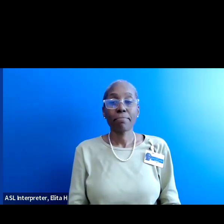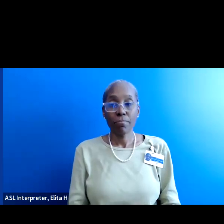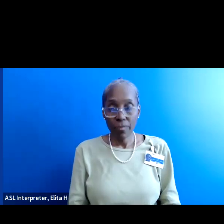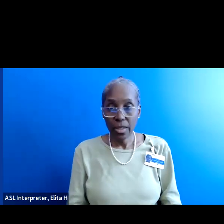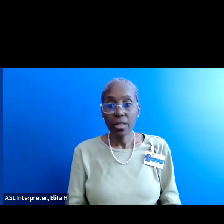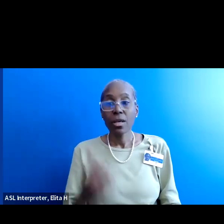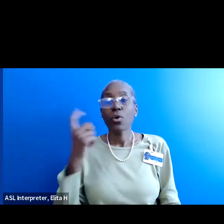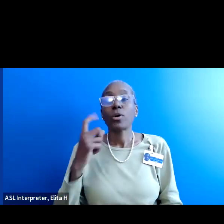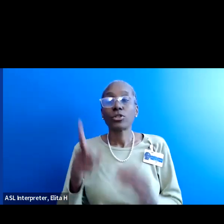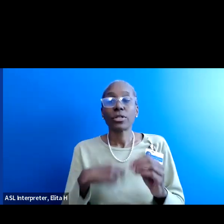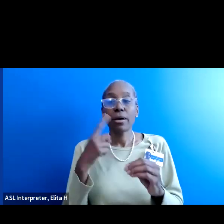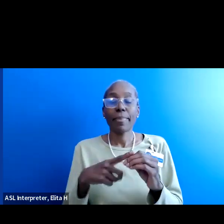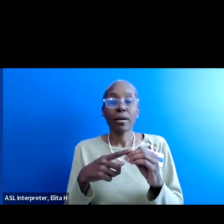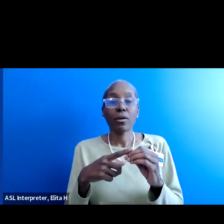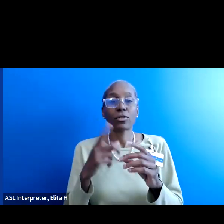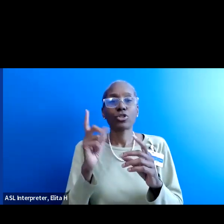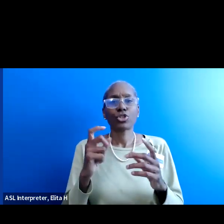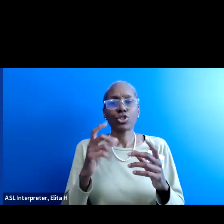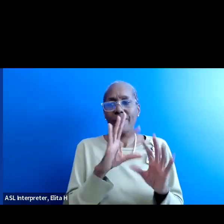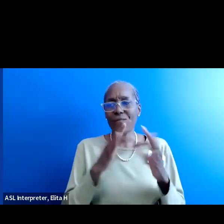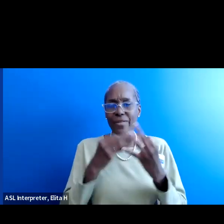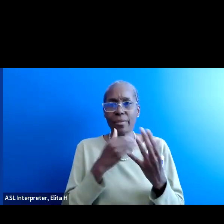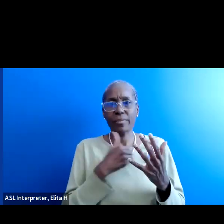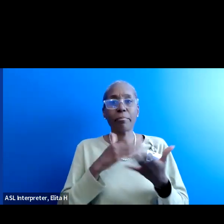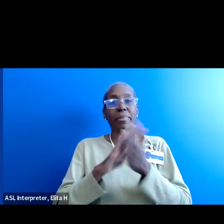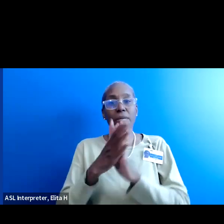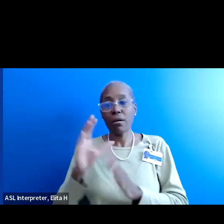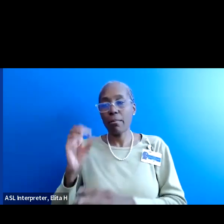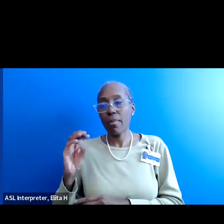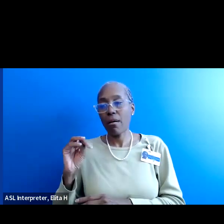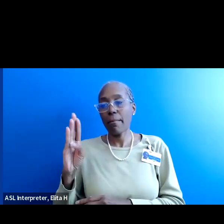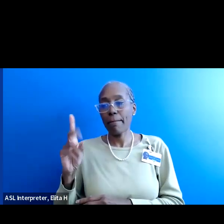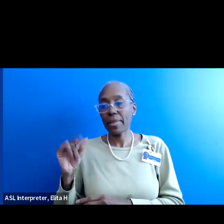Question we received, should family members be ombudsmen or does a third party work better?